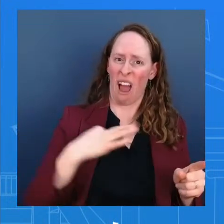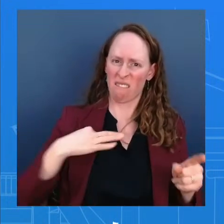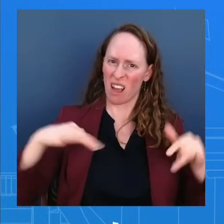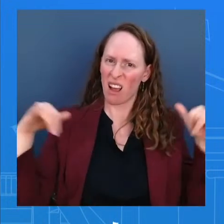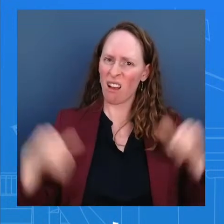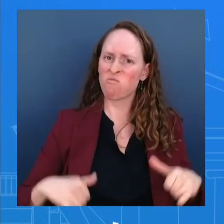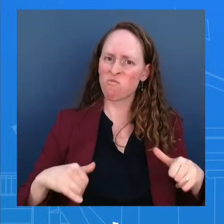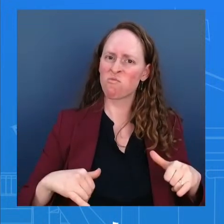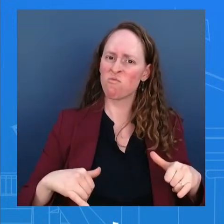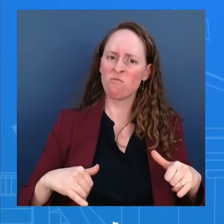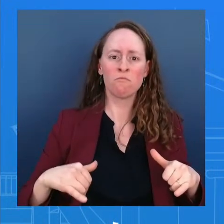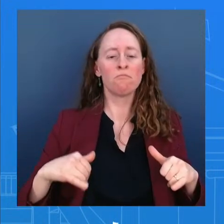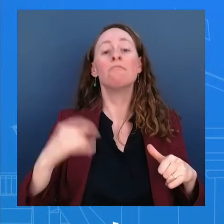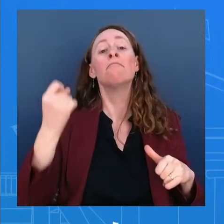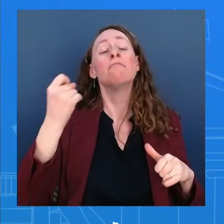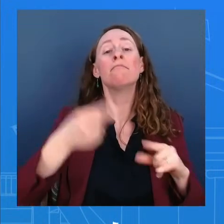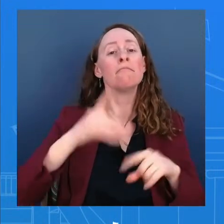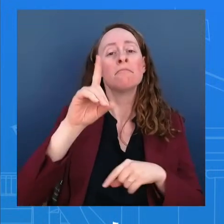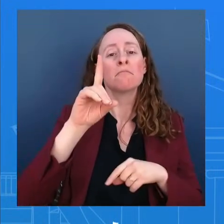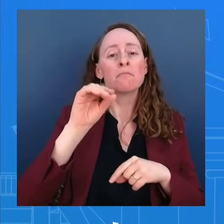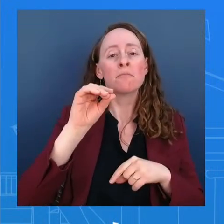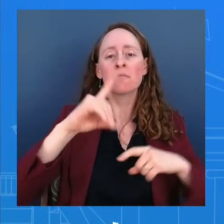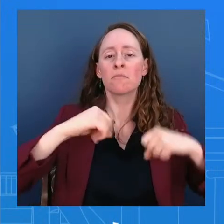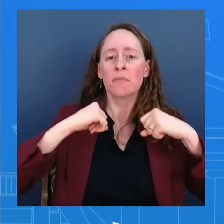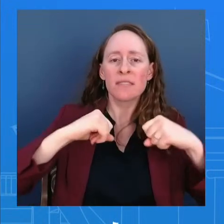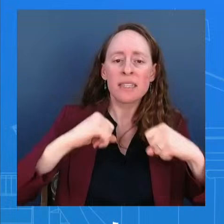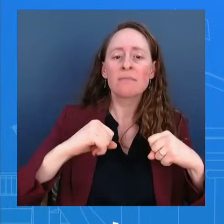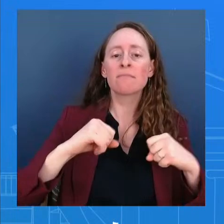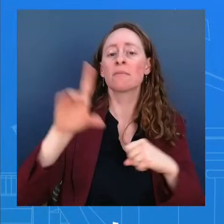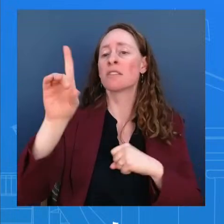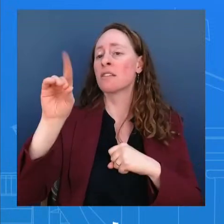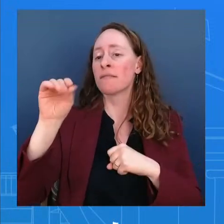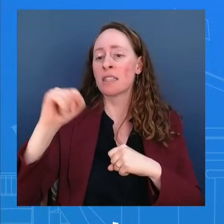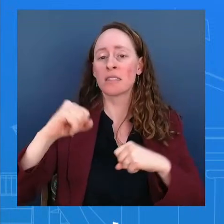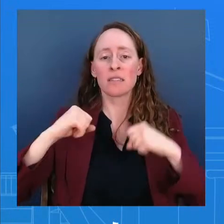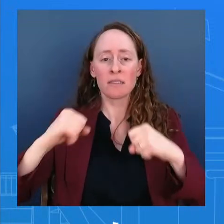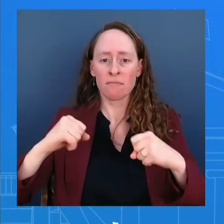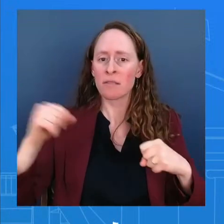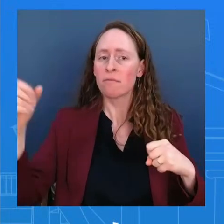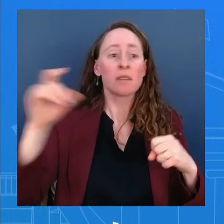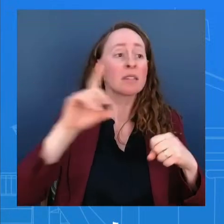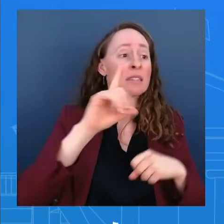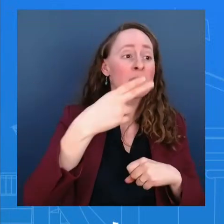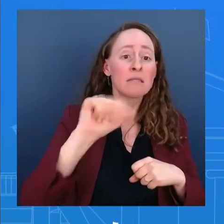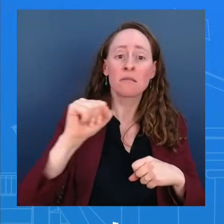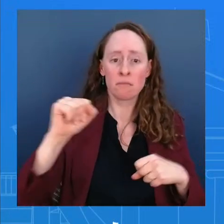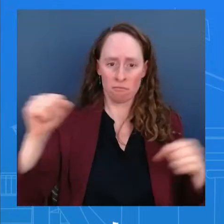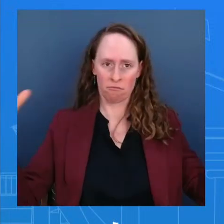the State Department, the Energy Department, and the Department of Homeland Security, across the board. These are patriots. They are people dedicated